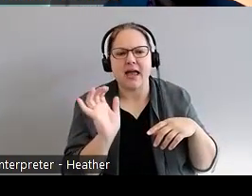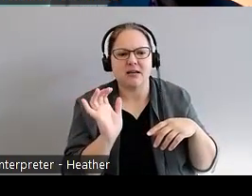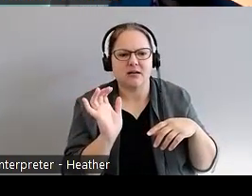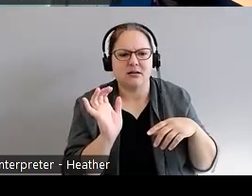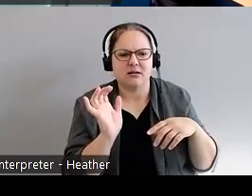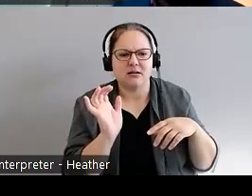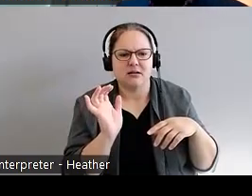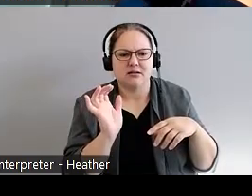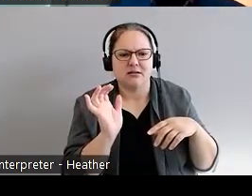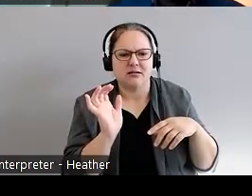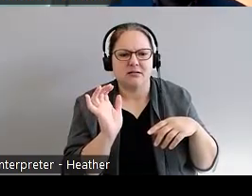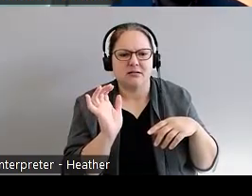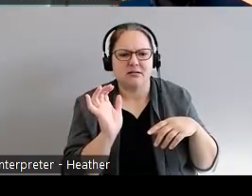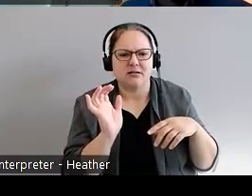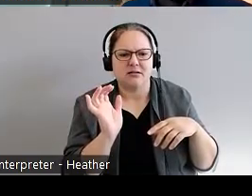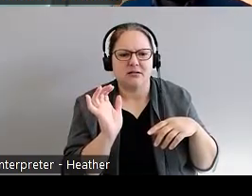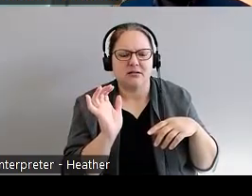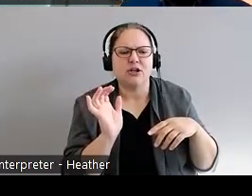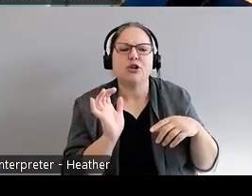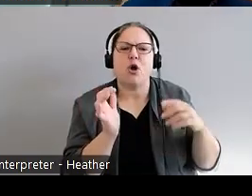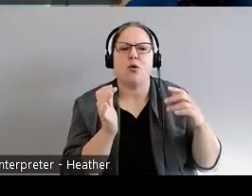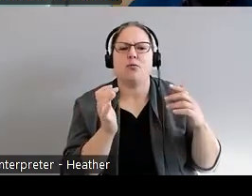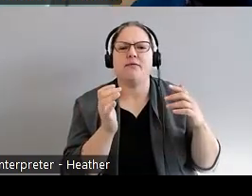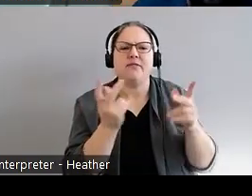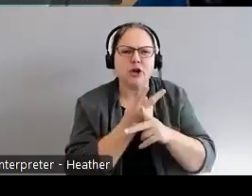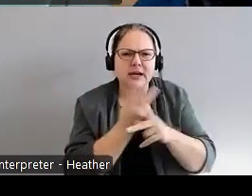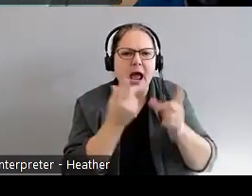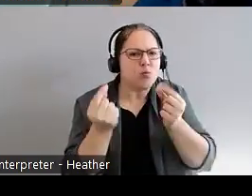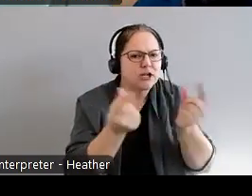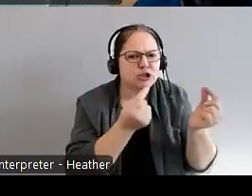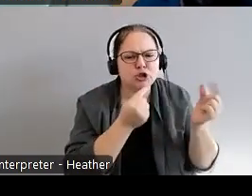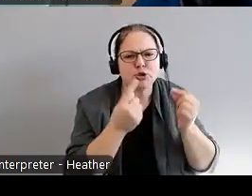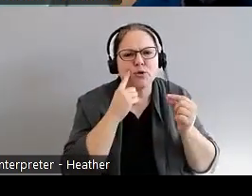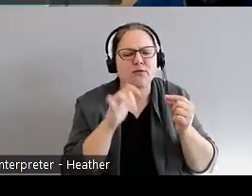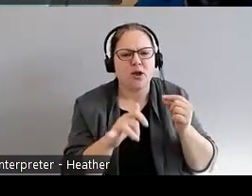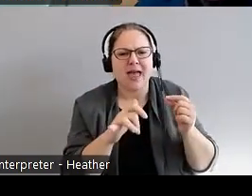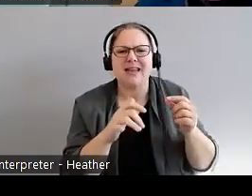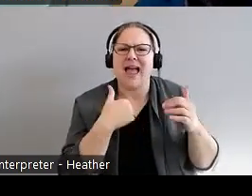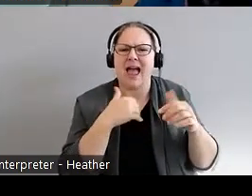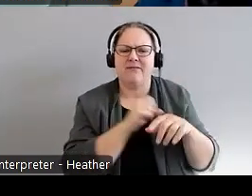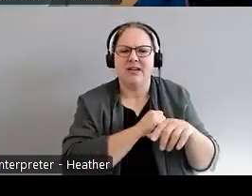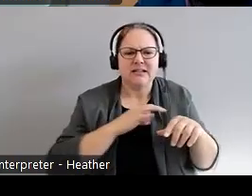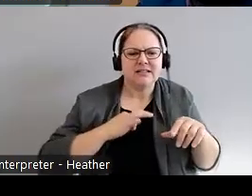quarterbacking around these incidents. um you know creating staff training and practice standards